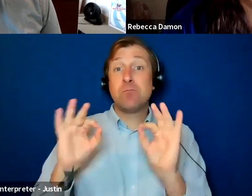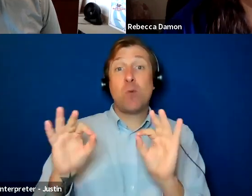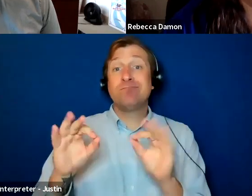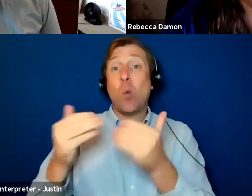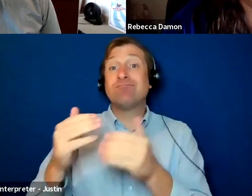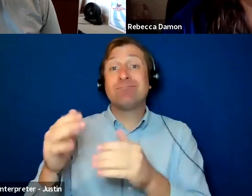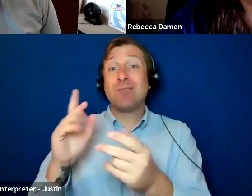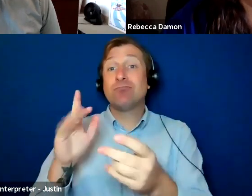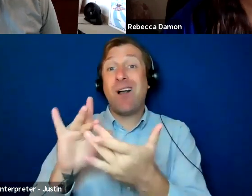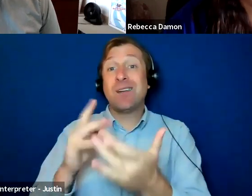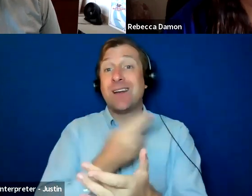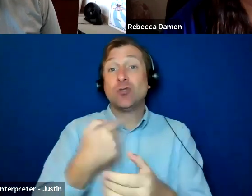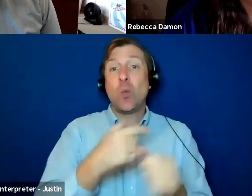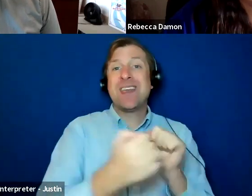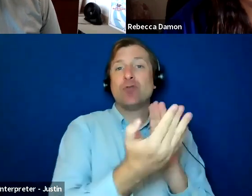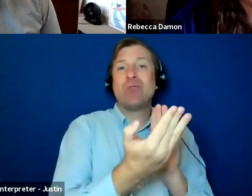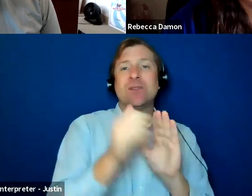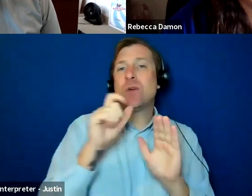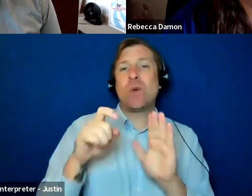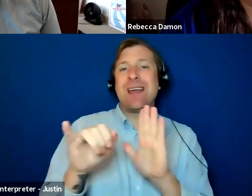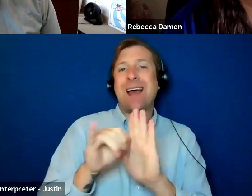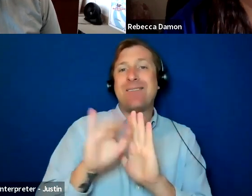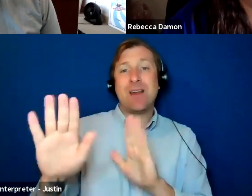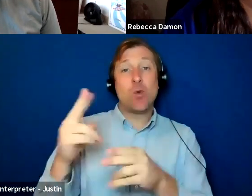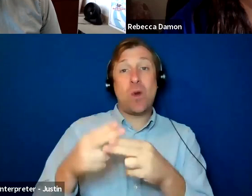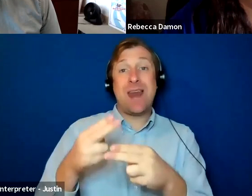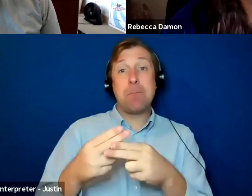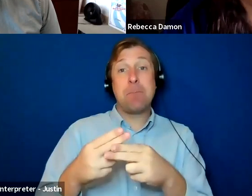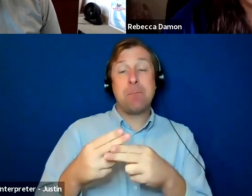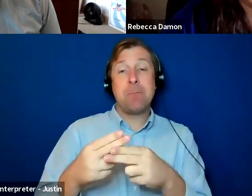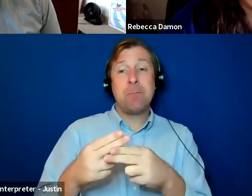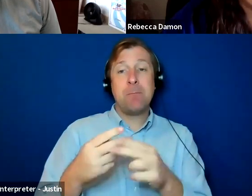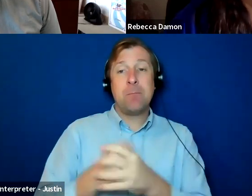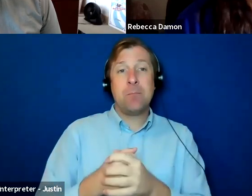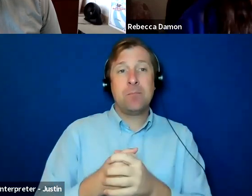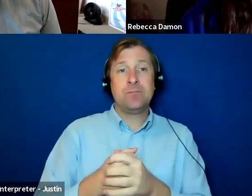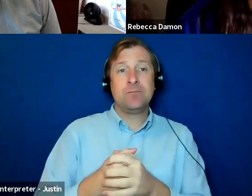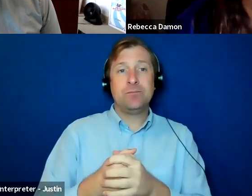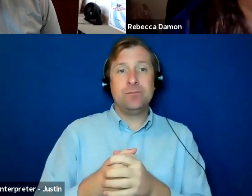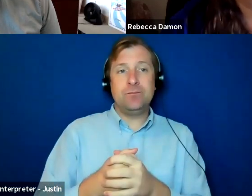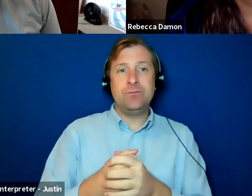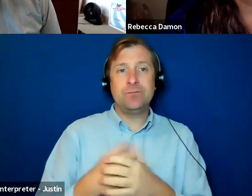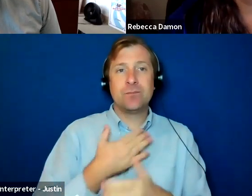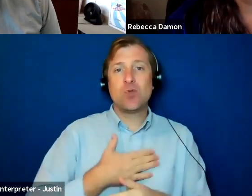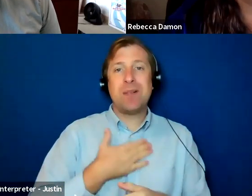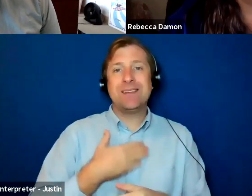and we can address it without identifying you as the source of it. So please don't hesitate to let us know